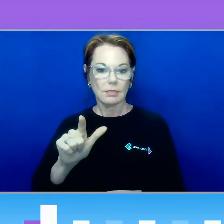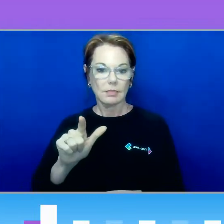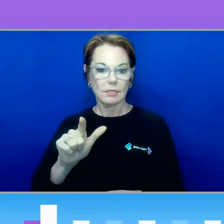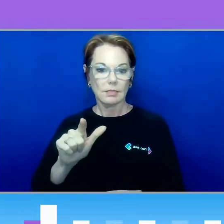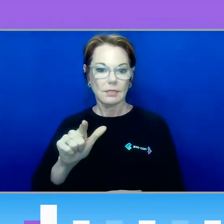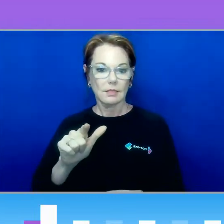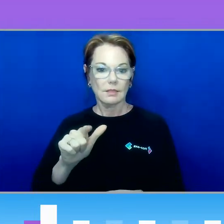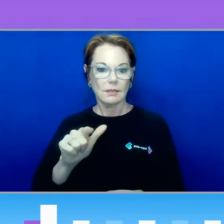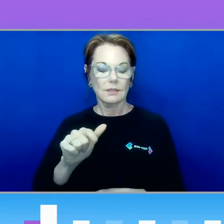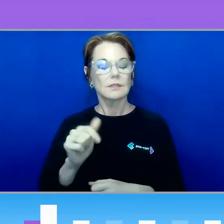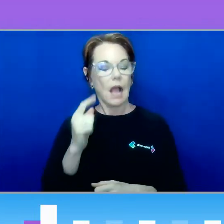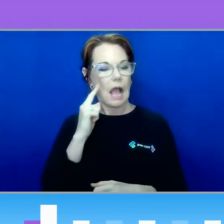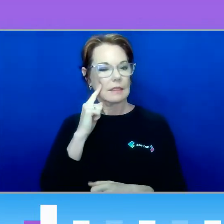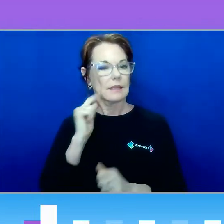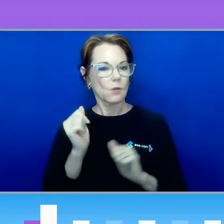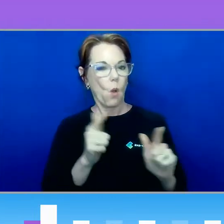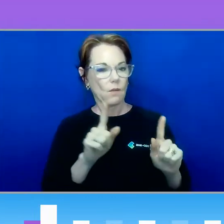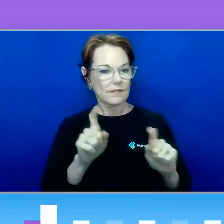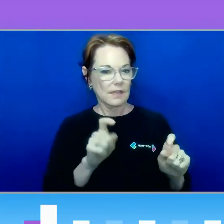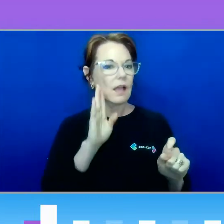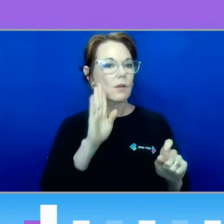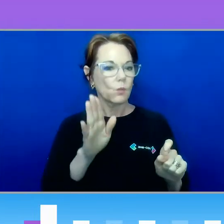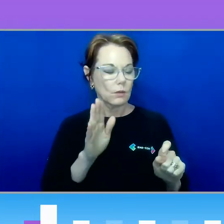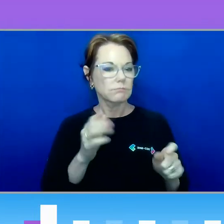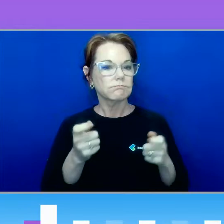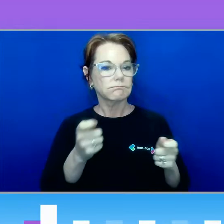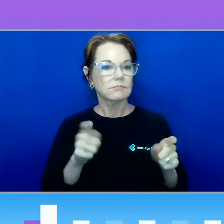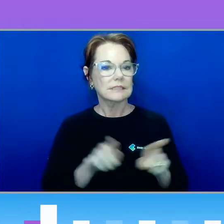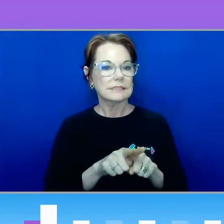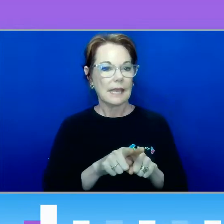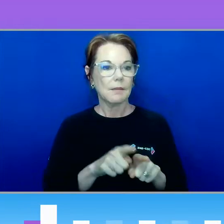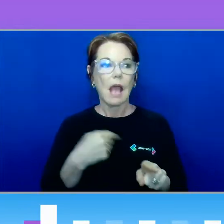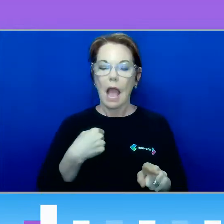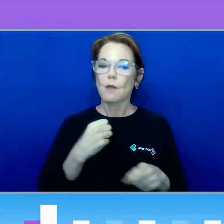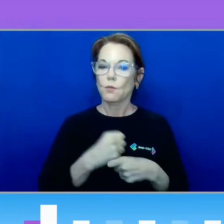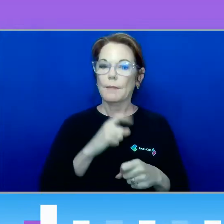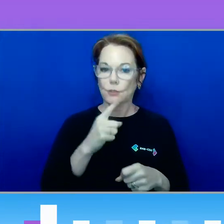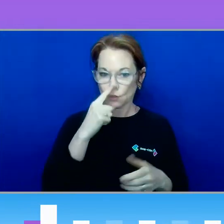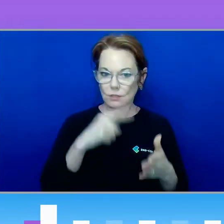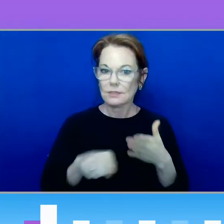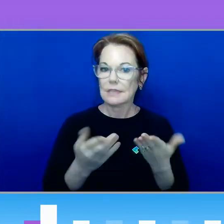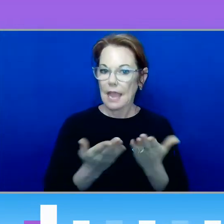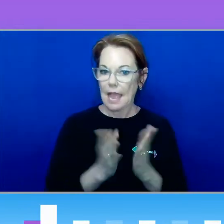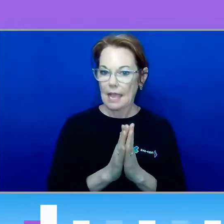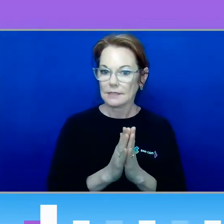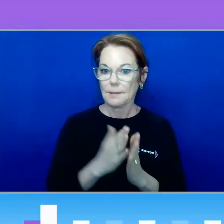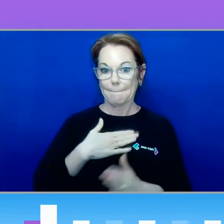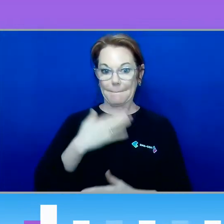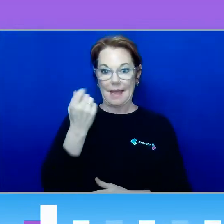all of the intelligent guided test. I'm pretty sure that's work that same way, but I'll triple check for you. But my